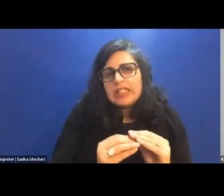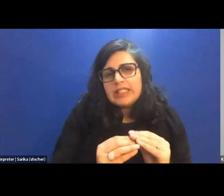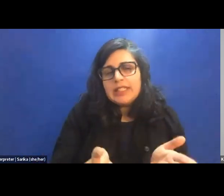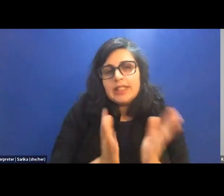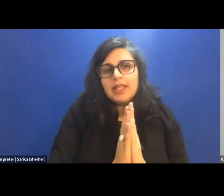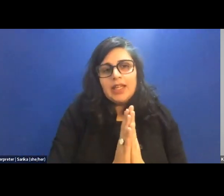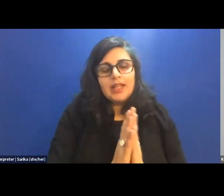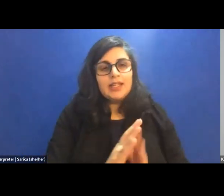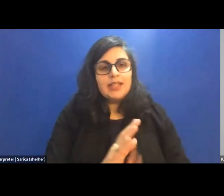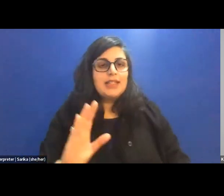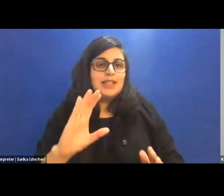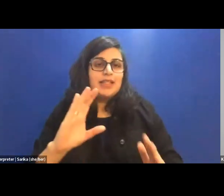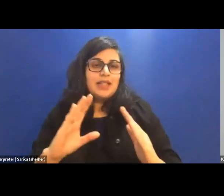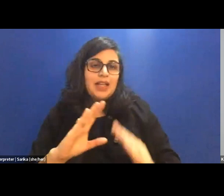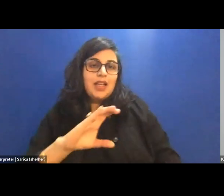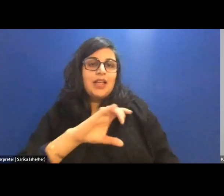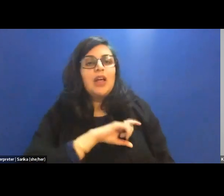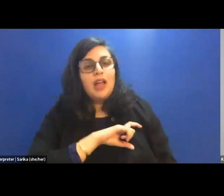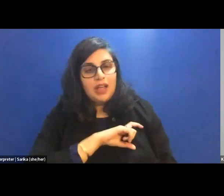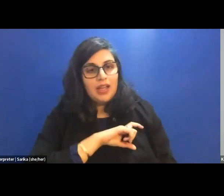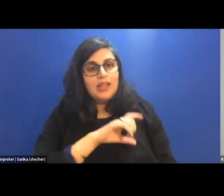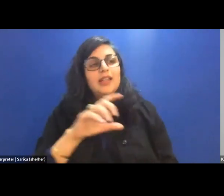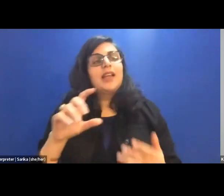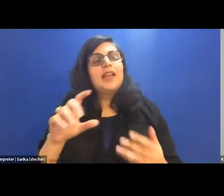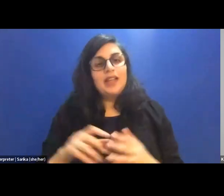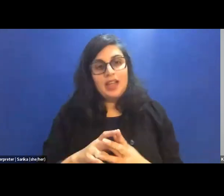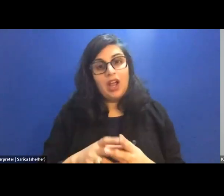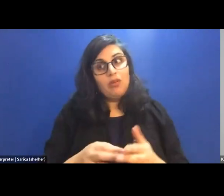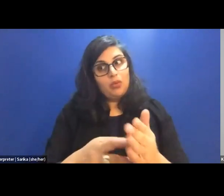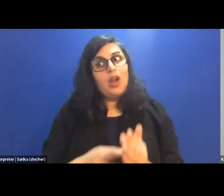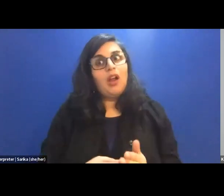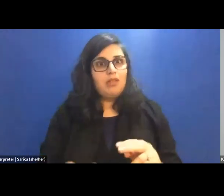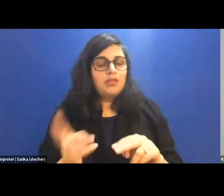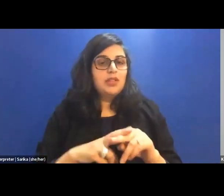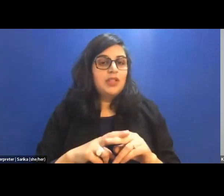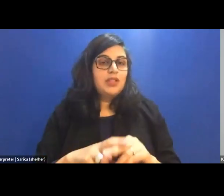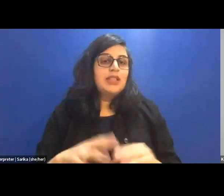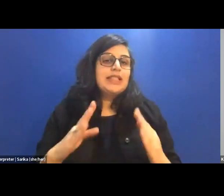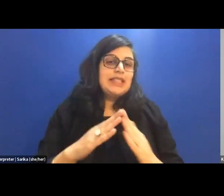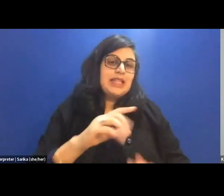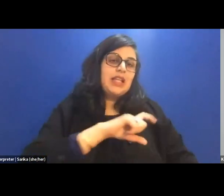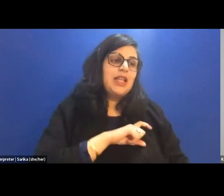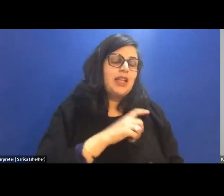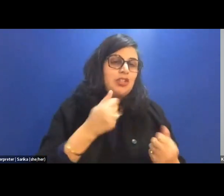claiming to be seeking mere clarification and technical fixes, the cities and police in